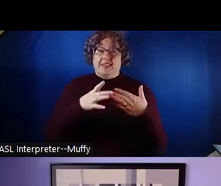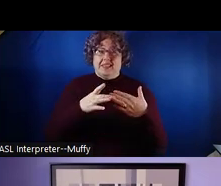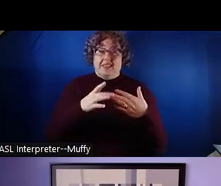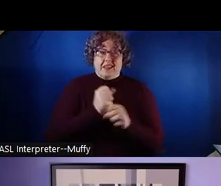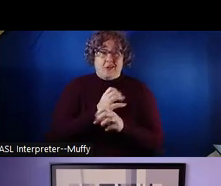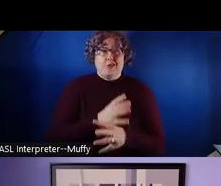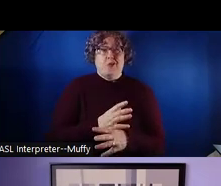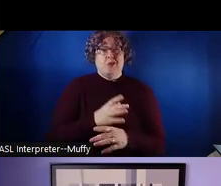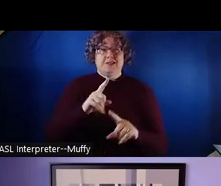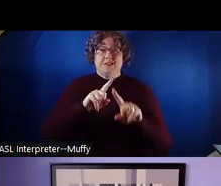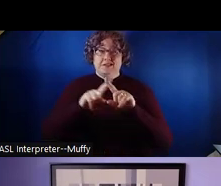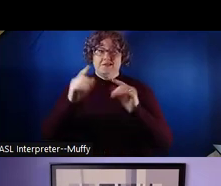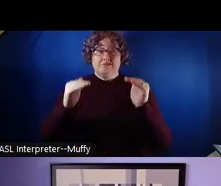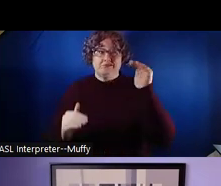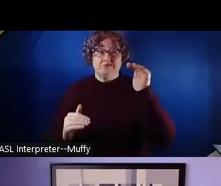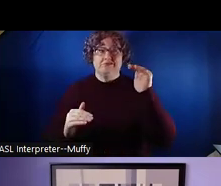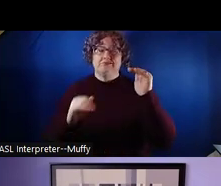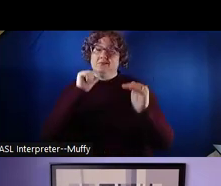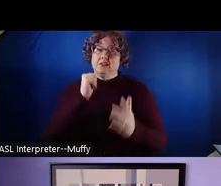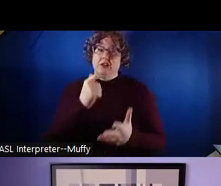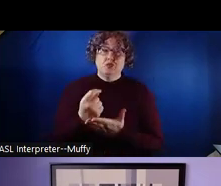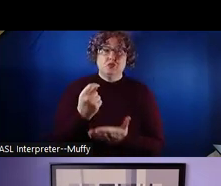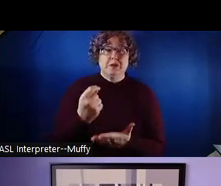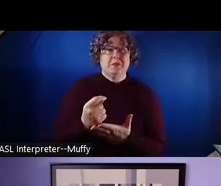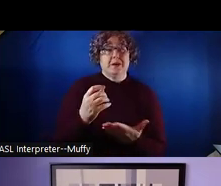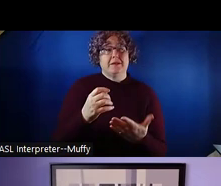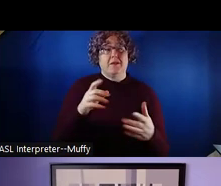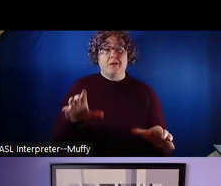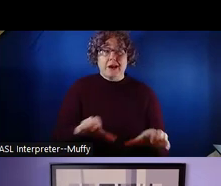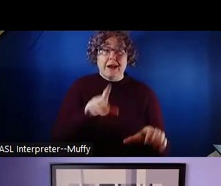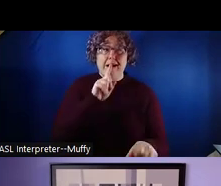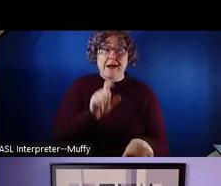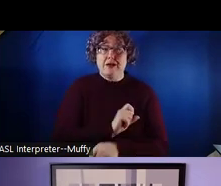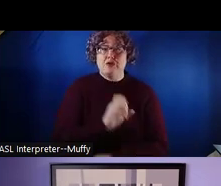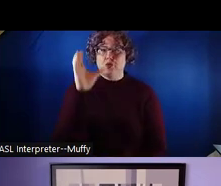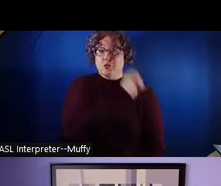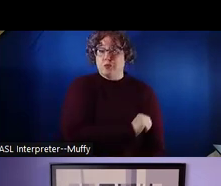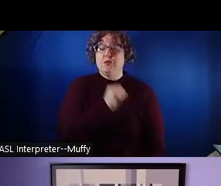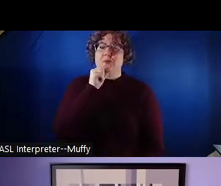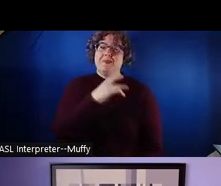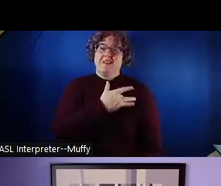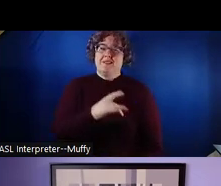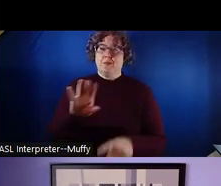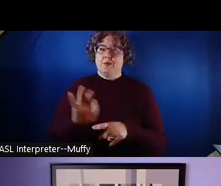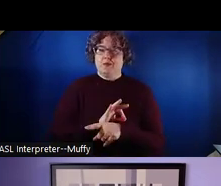or presumed non-typical functioning. Ableism is pervasive across policies